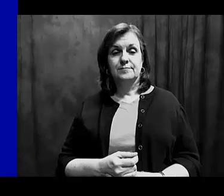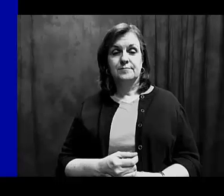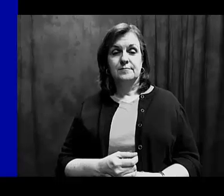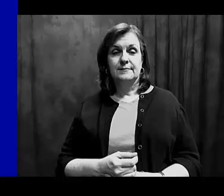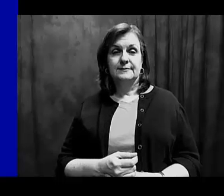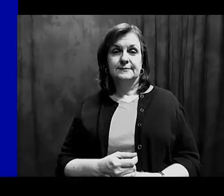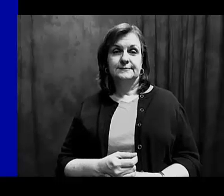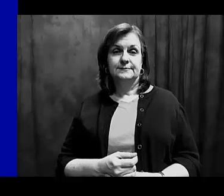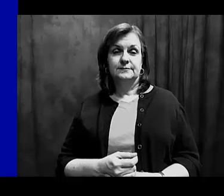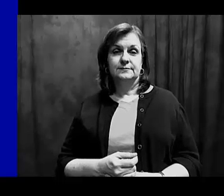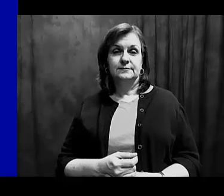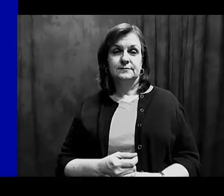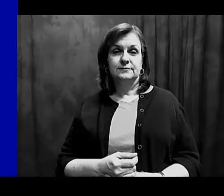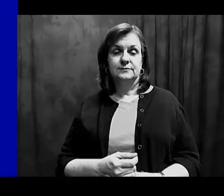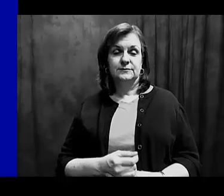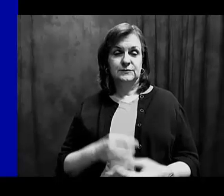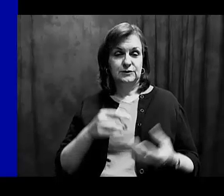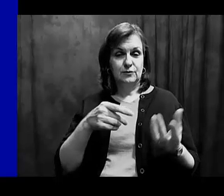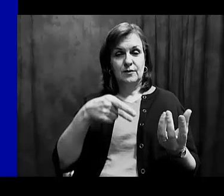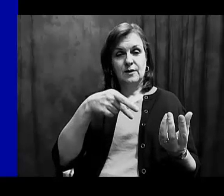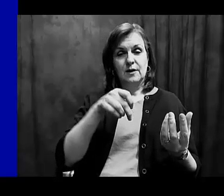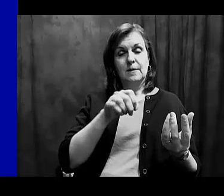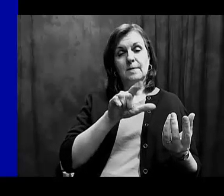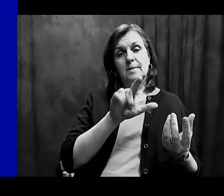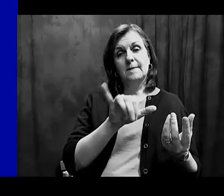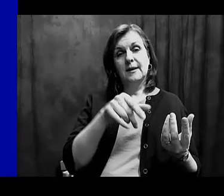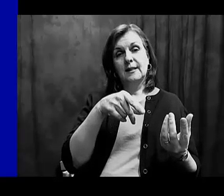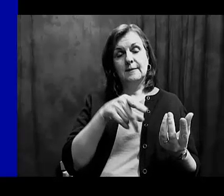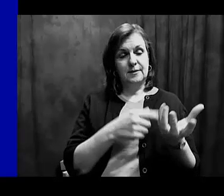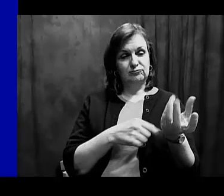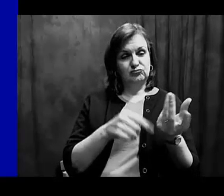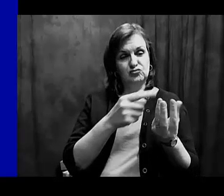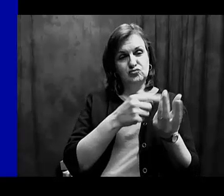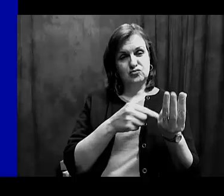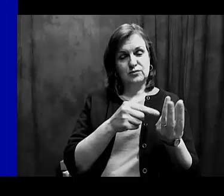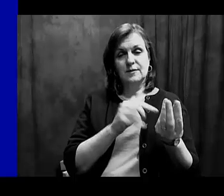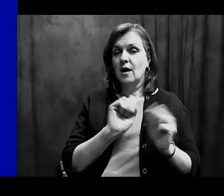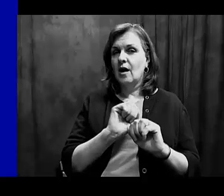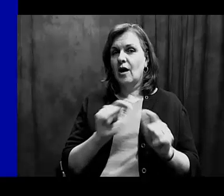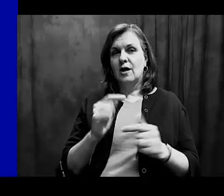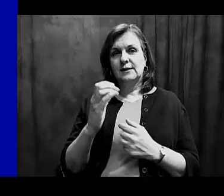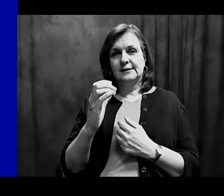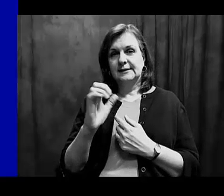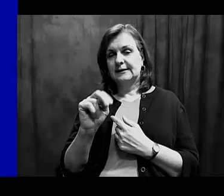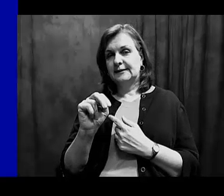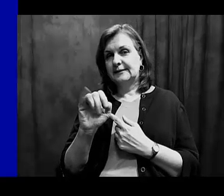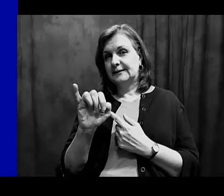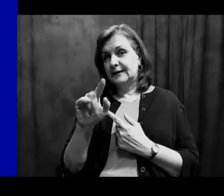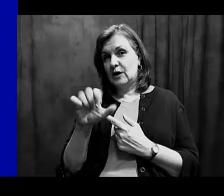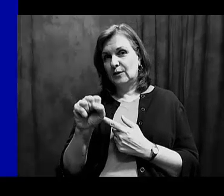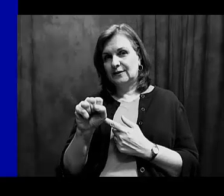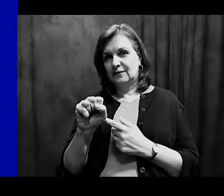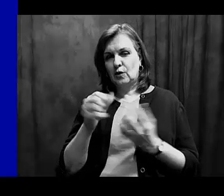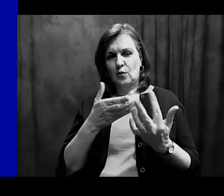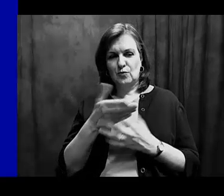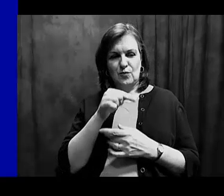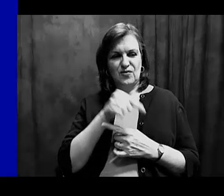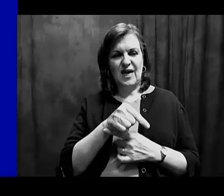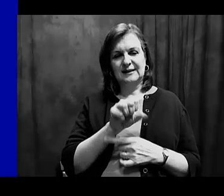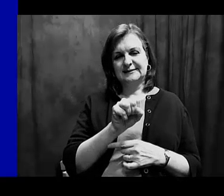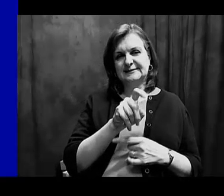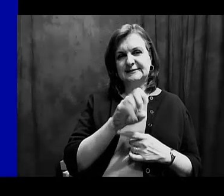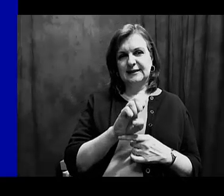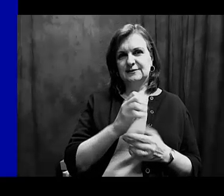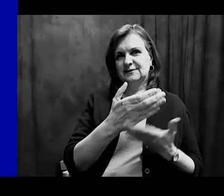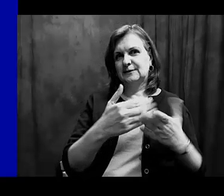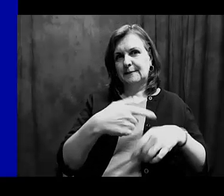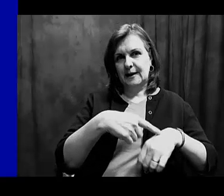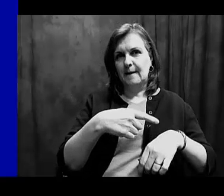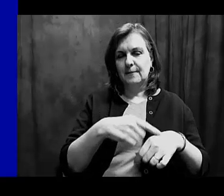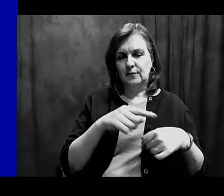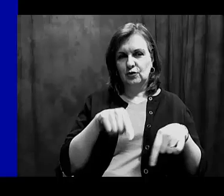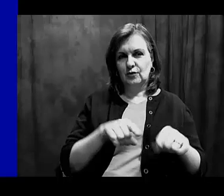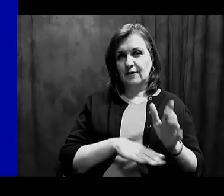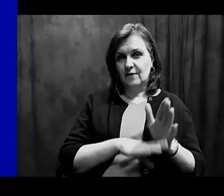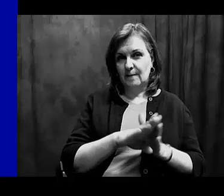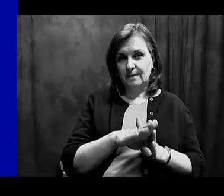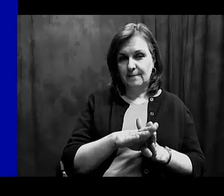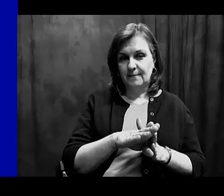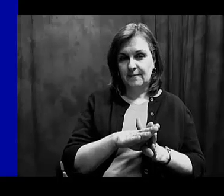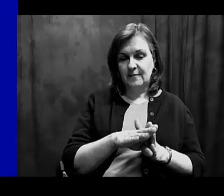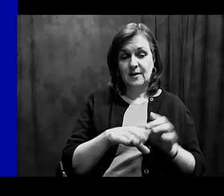So when we look and it's this form all Cnidarians will go through this form at some point